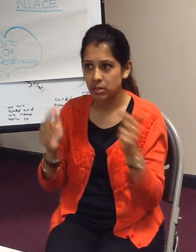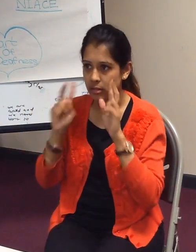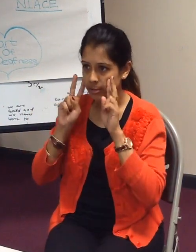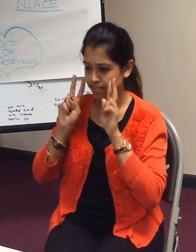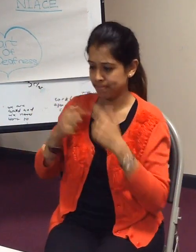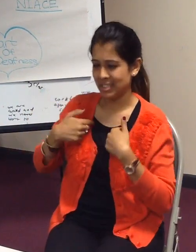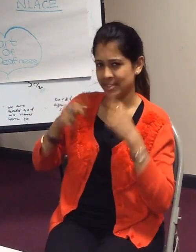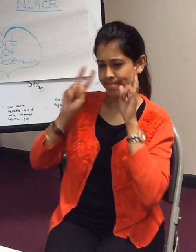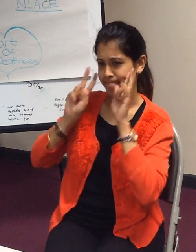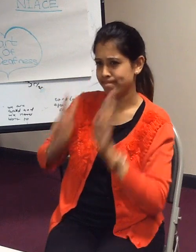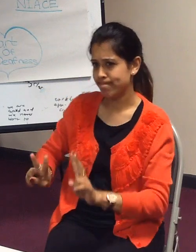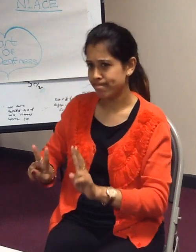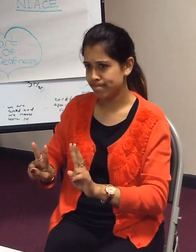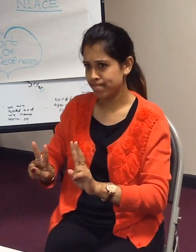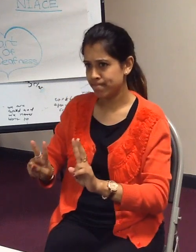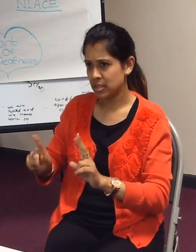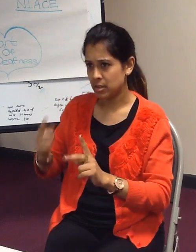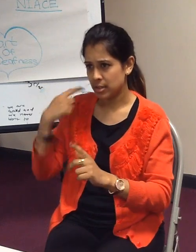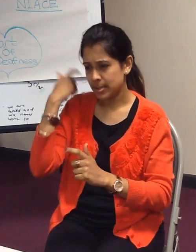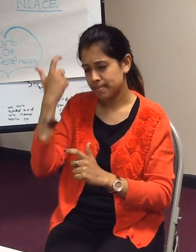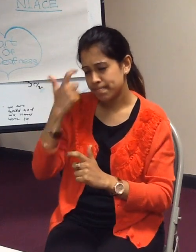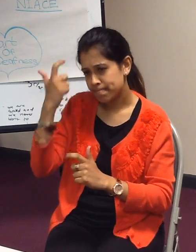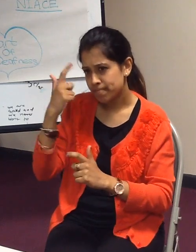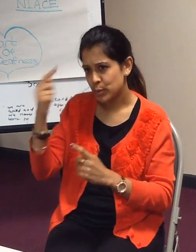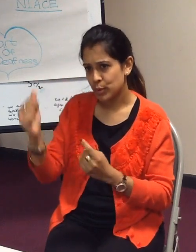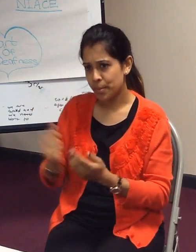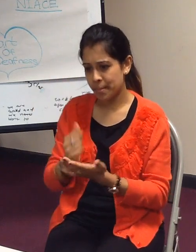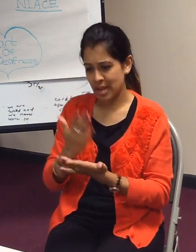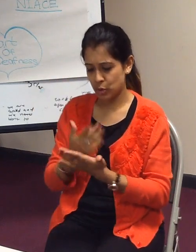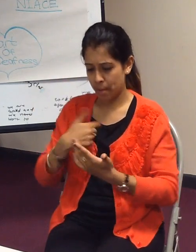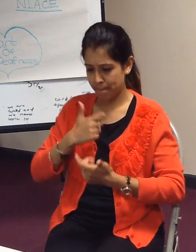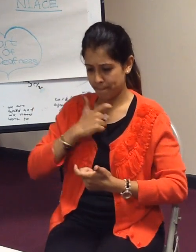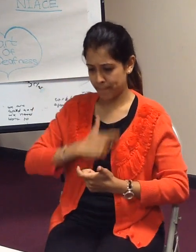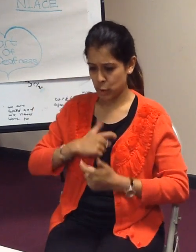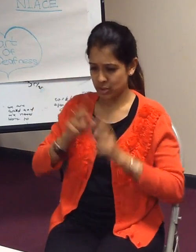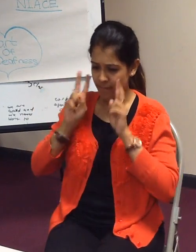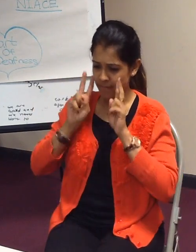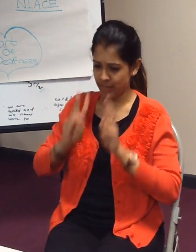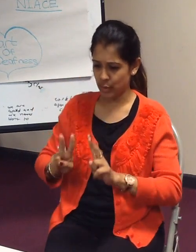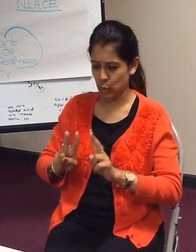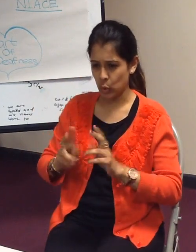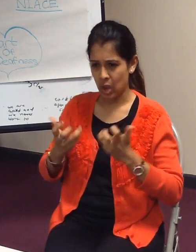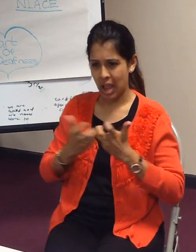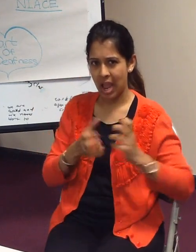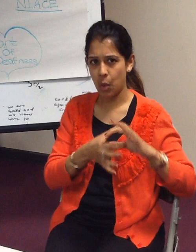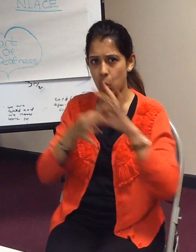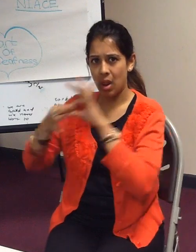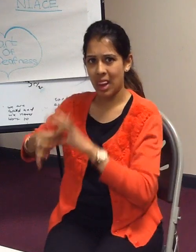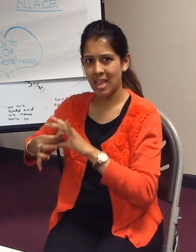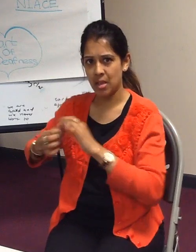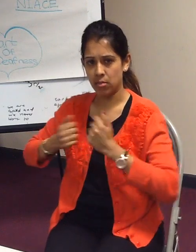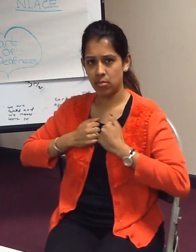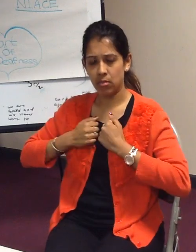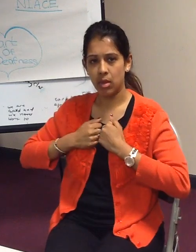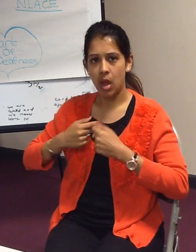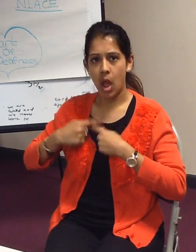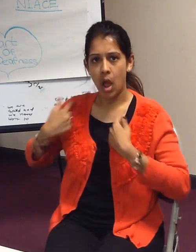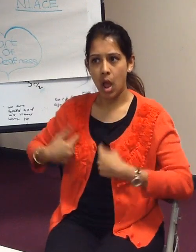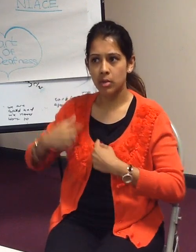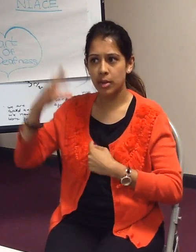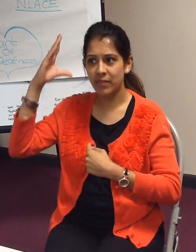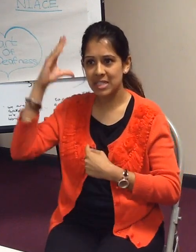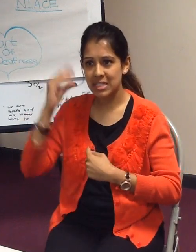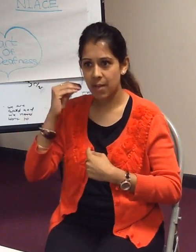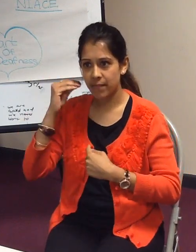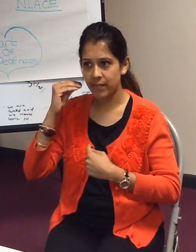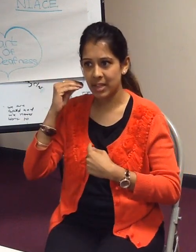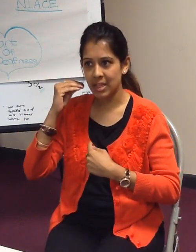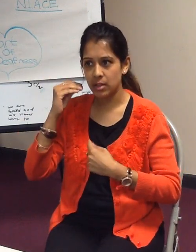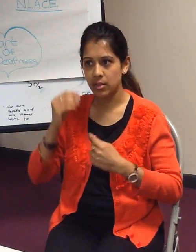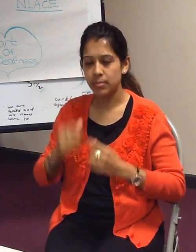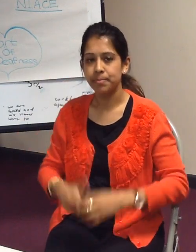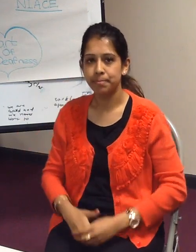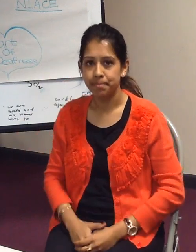I ensured viewpoints reflected the views of Heart of Deafness throughout the debates.